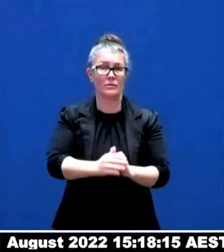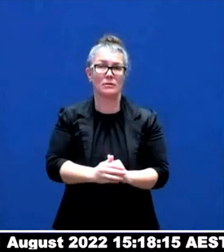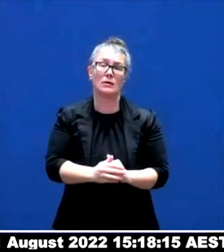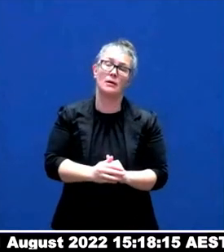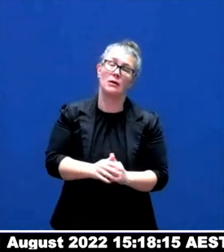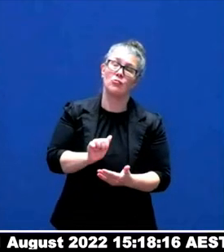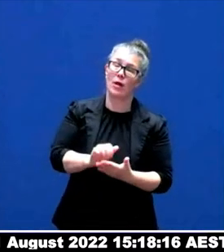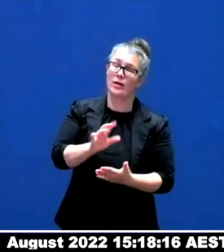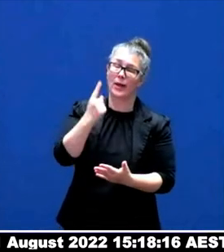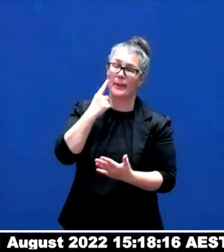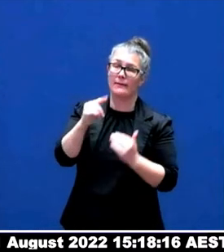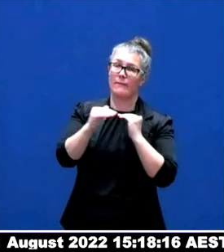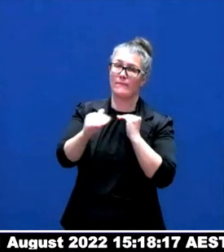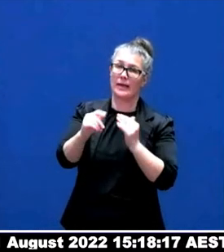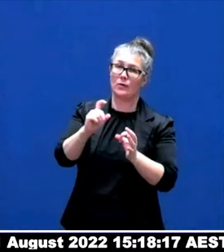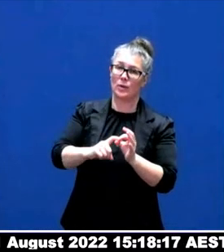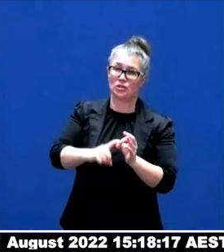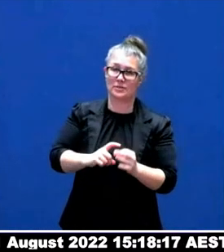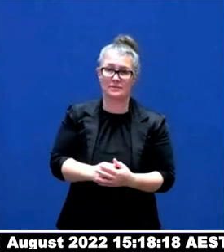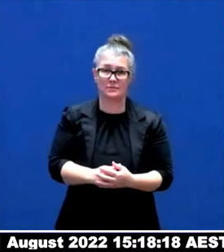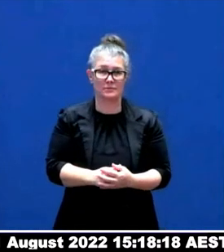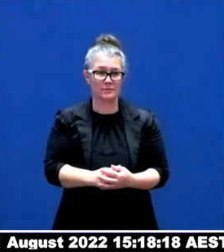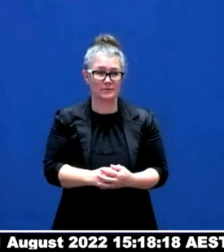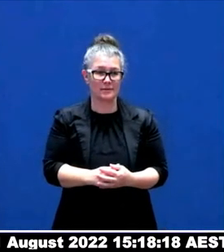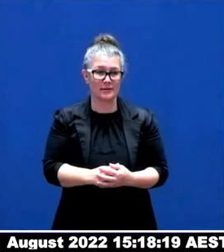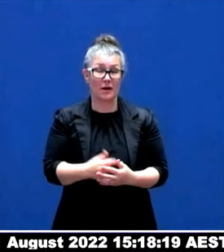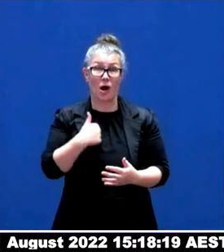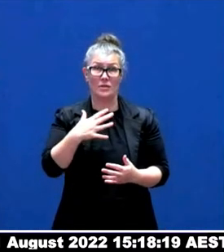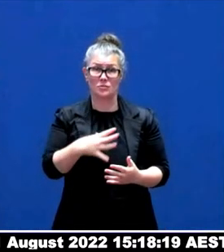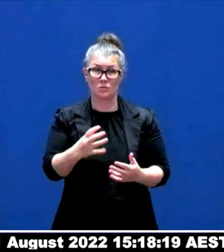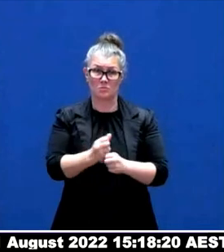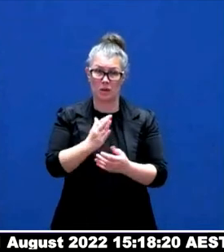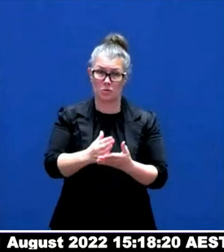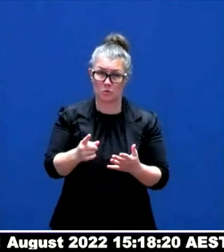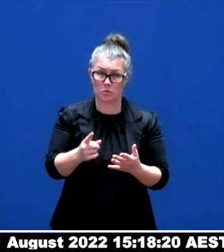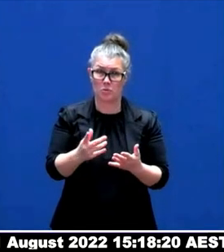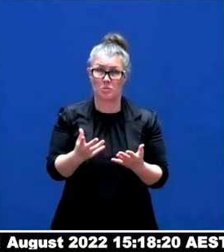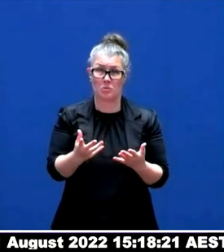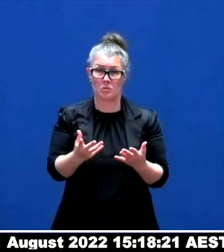: Thank you, Chair. CHAIR: - to ask Ms Short to give an assurance on behalf of the